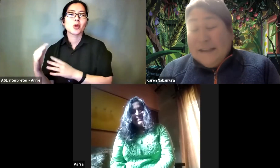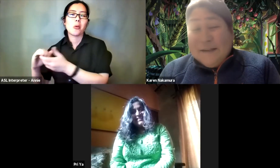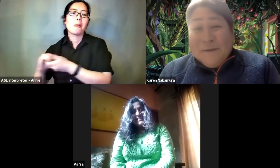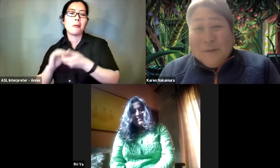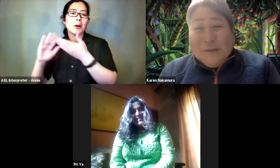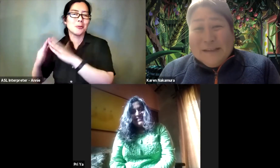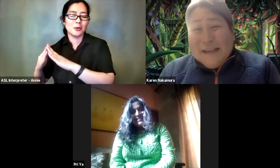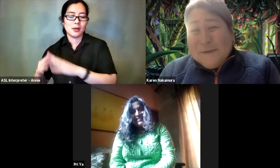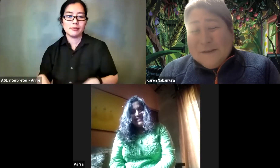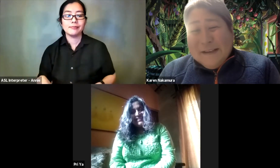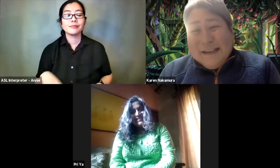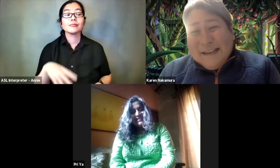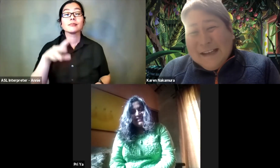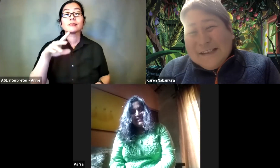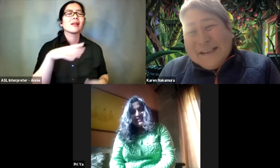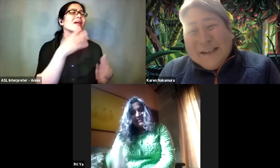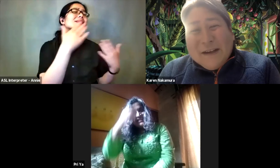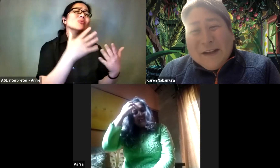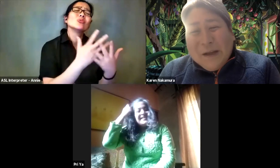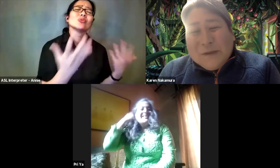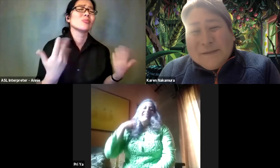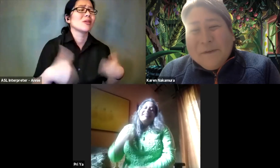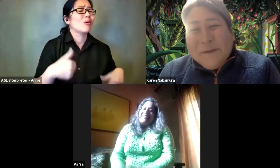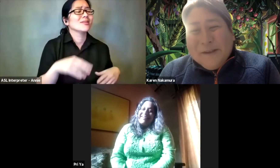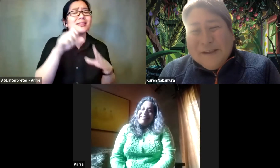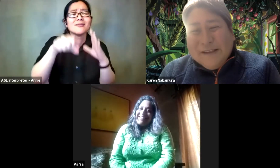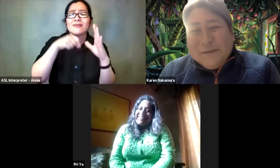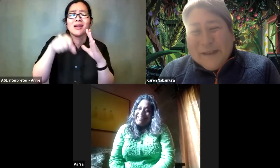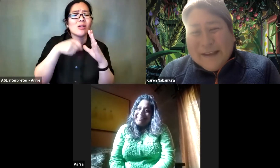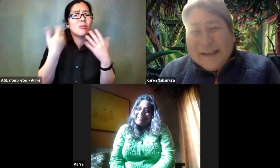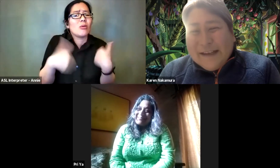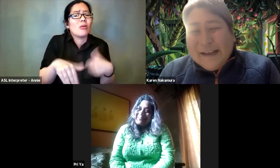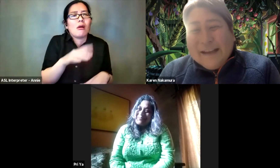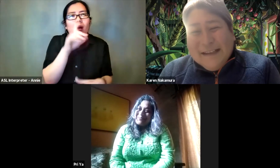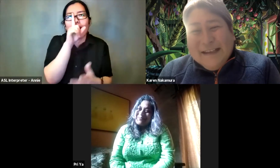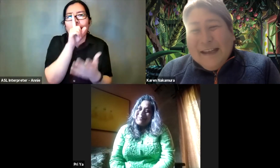this film was absolutely, as you can tell, I was very much in love with it and I, and